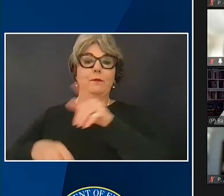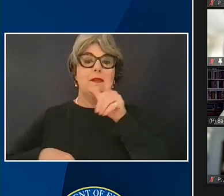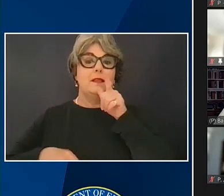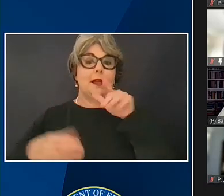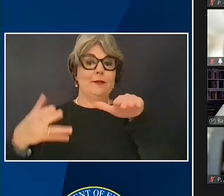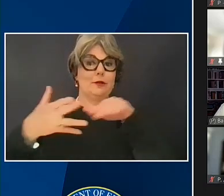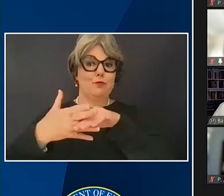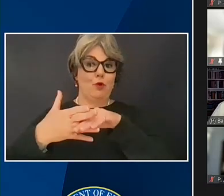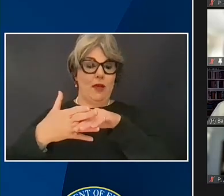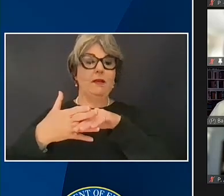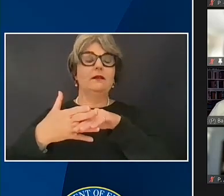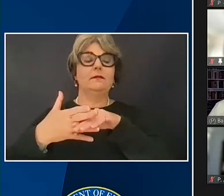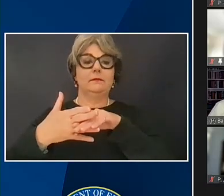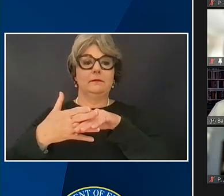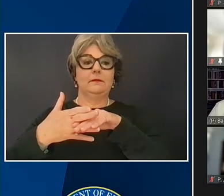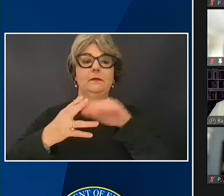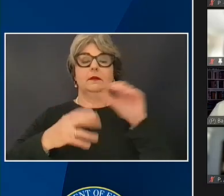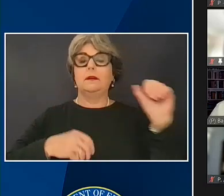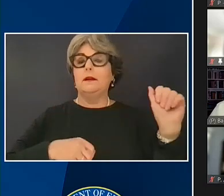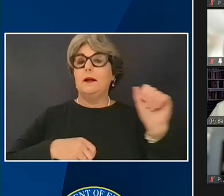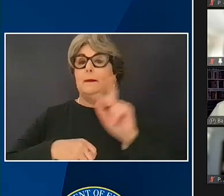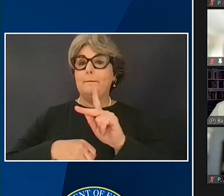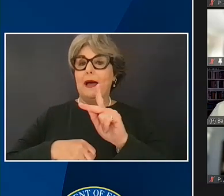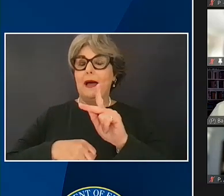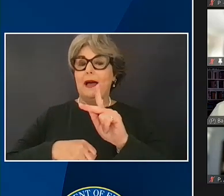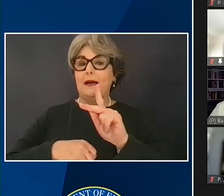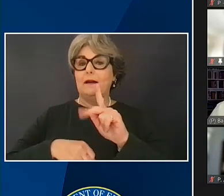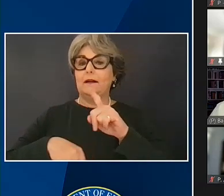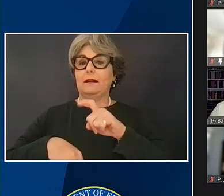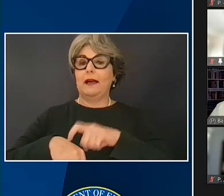that and we will resume back here at 1:00